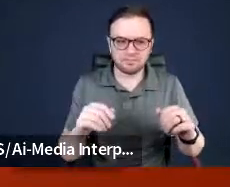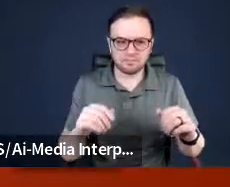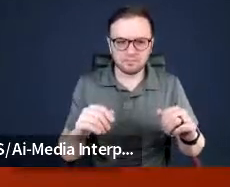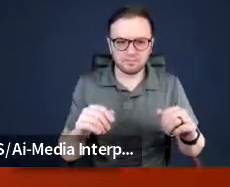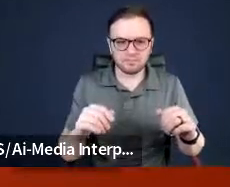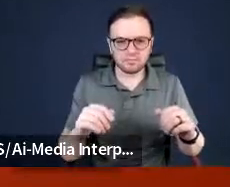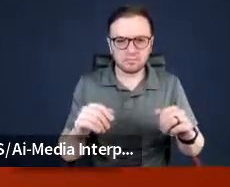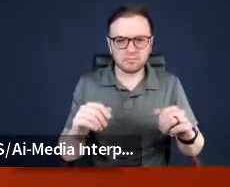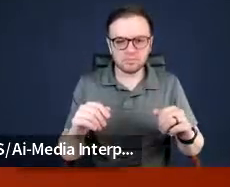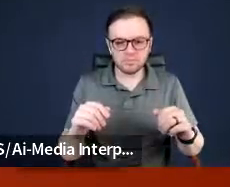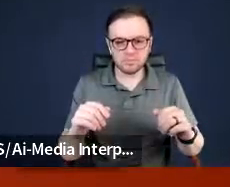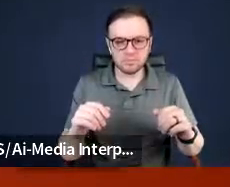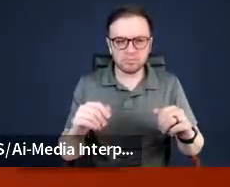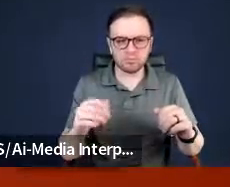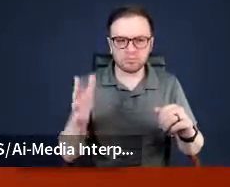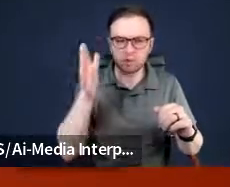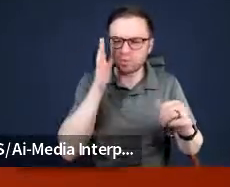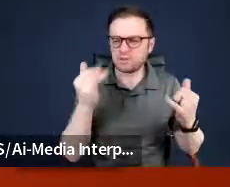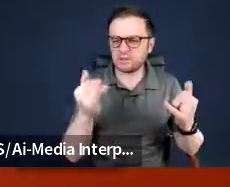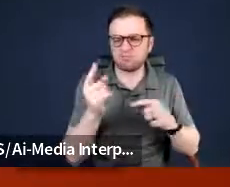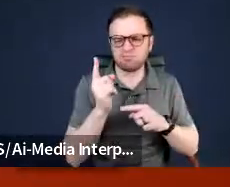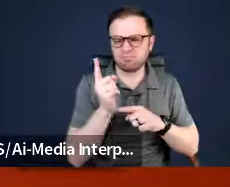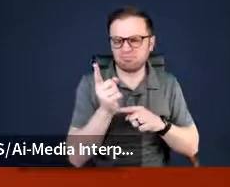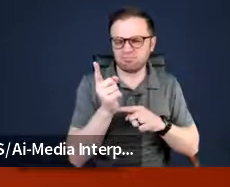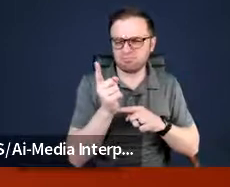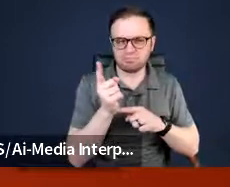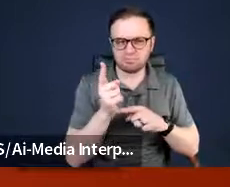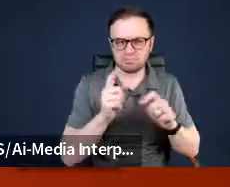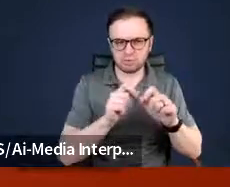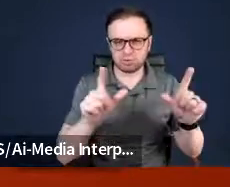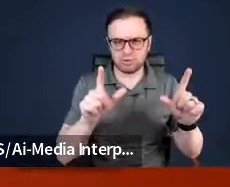when it is done reasonably well, when things are accessible,